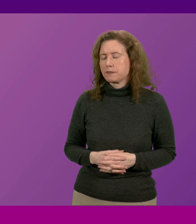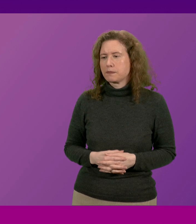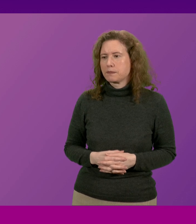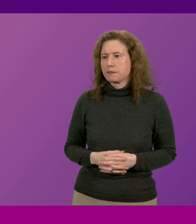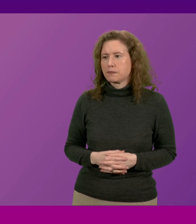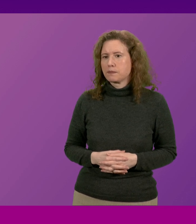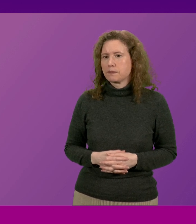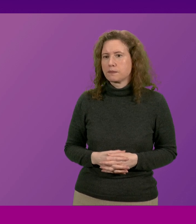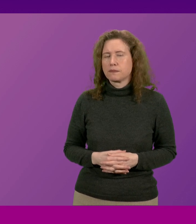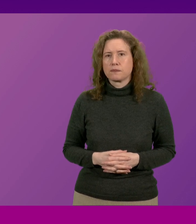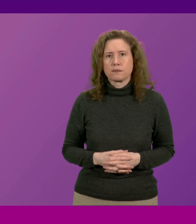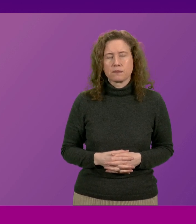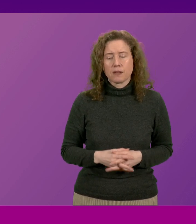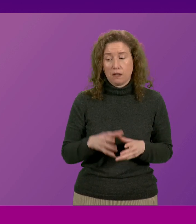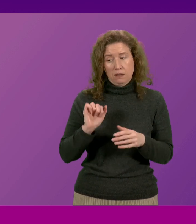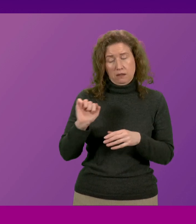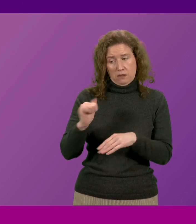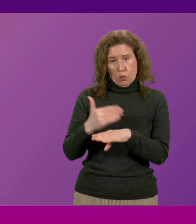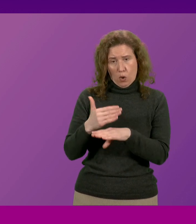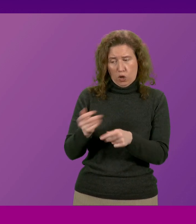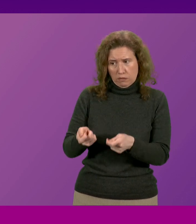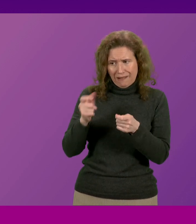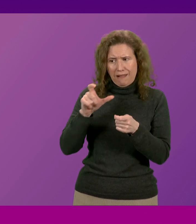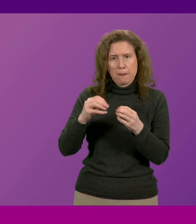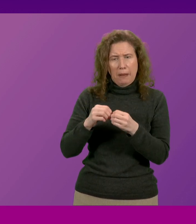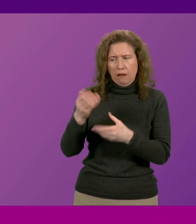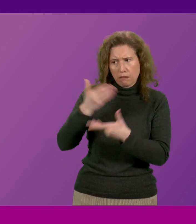The work that Claire Baker has set out is part of the